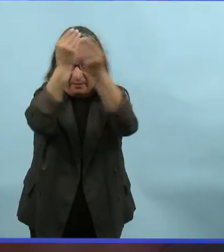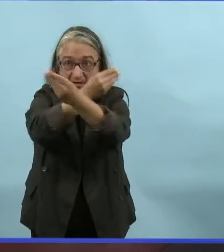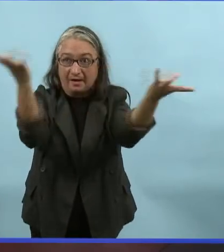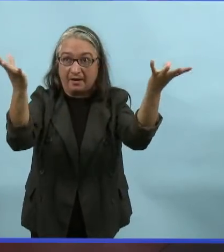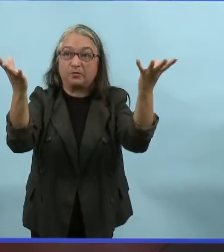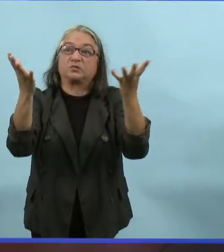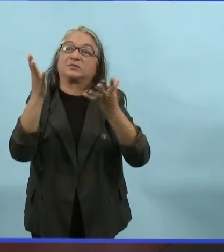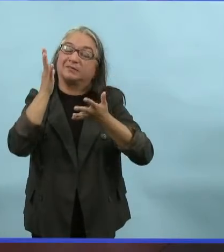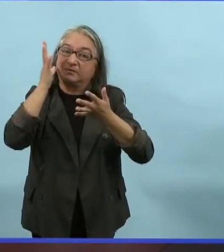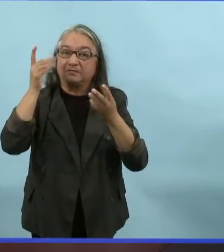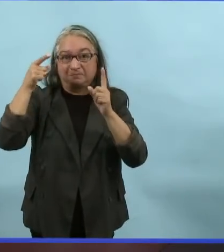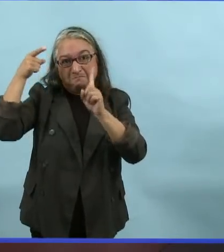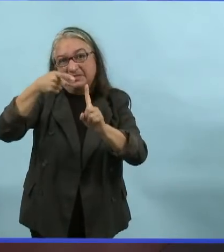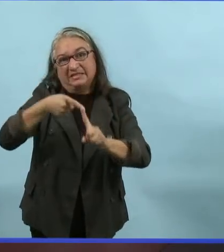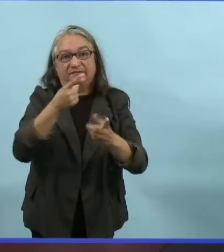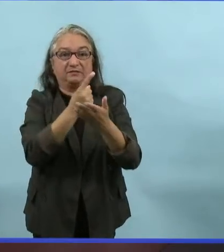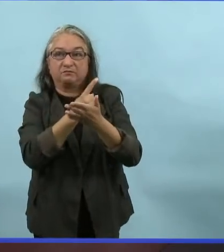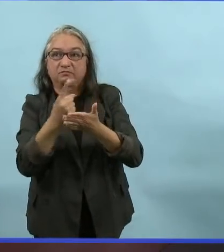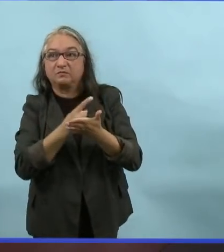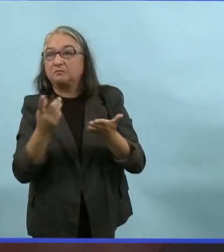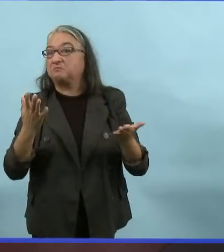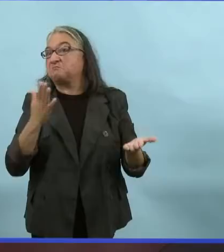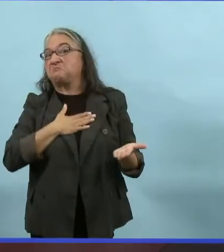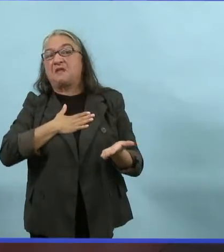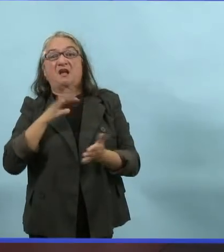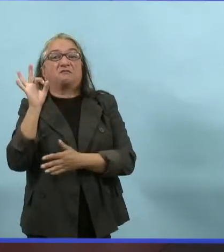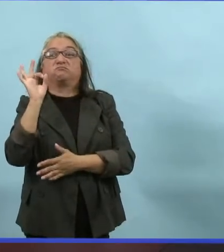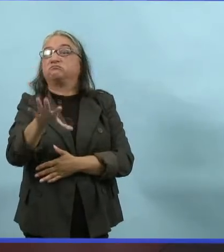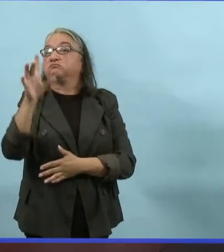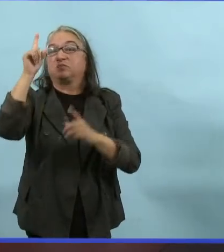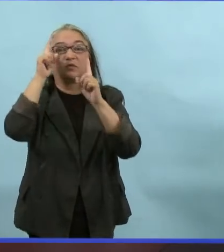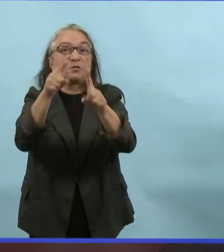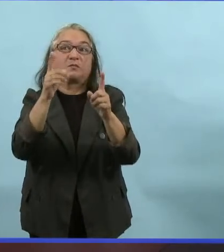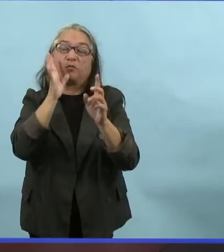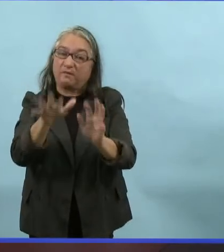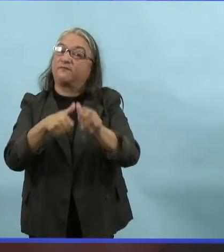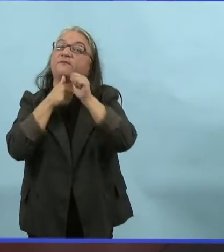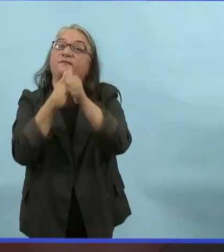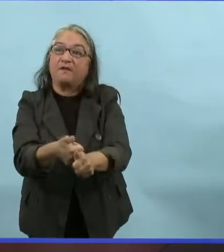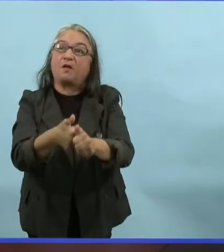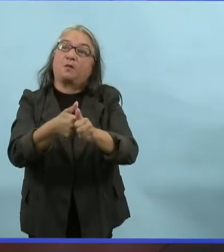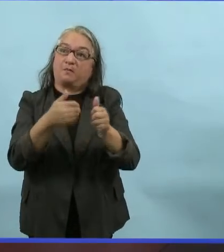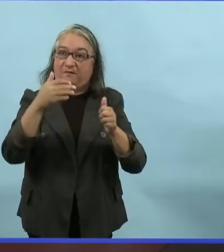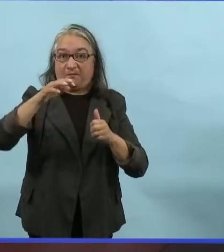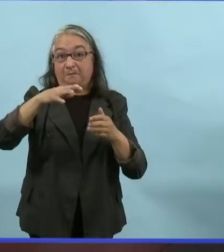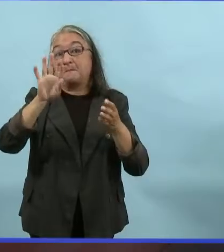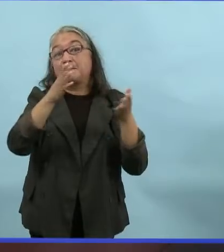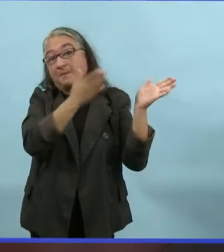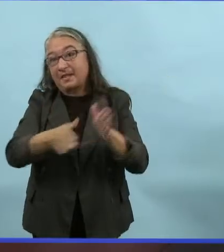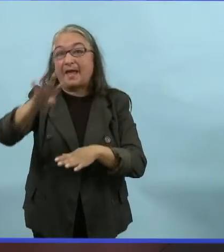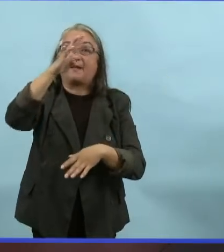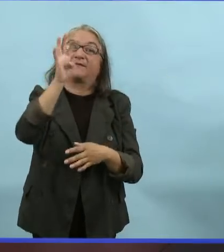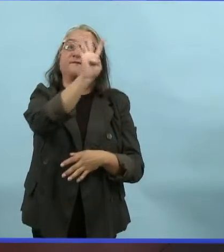all i would say is that it's it's going to be keeping with our 4321 plan and Manitobans work